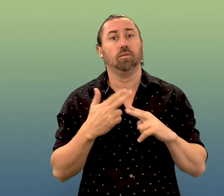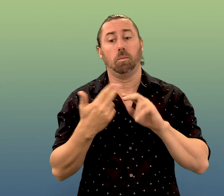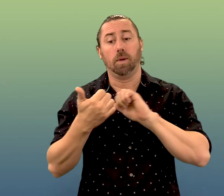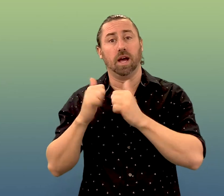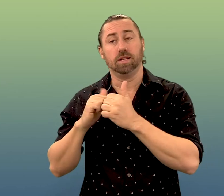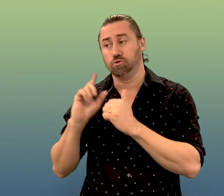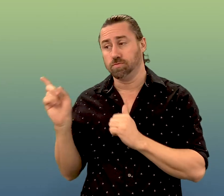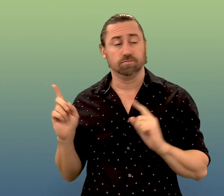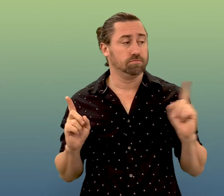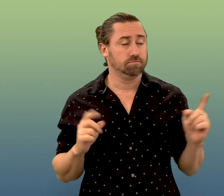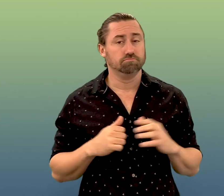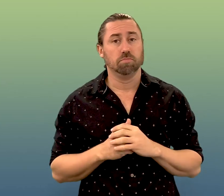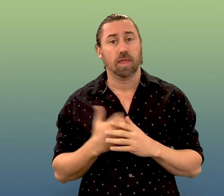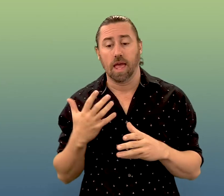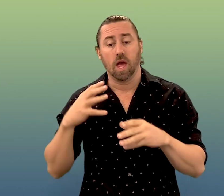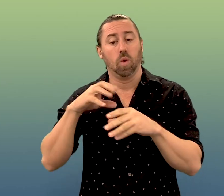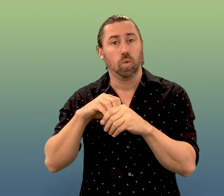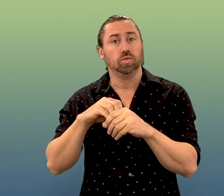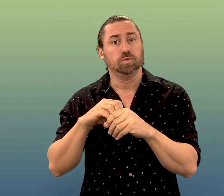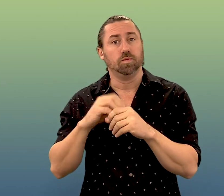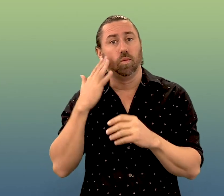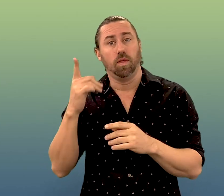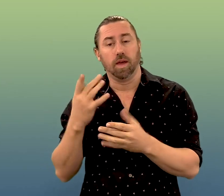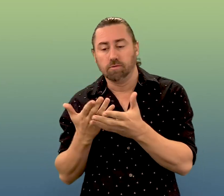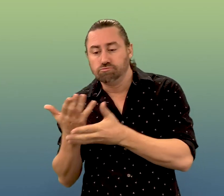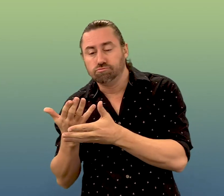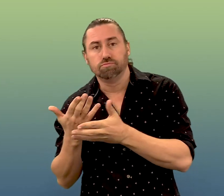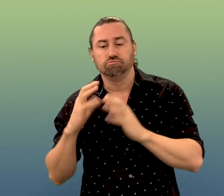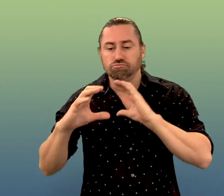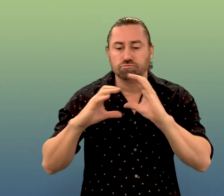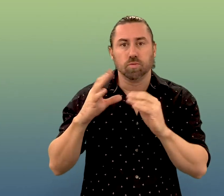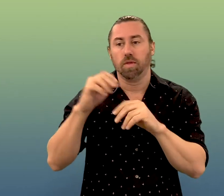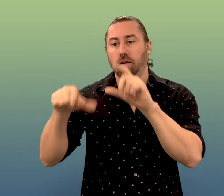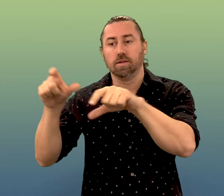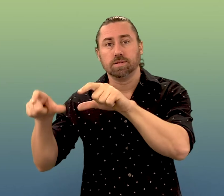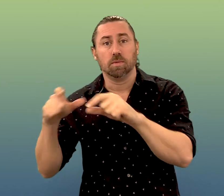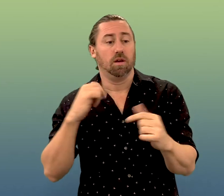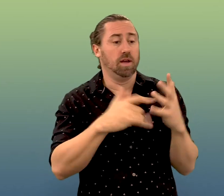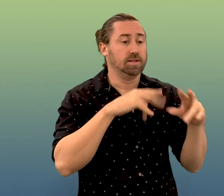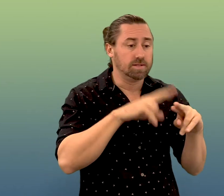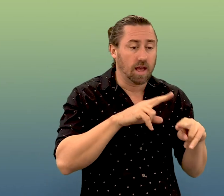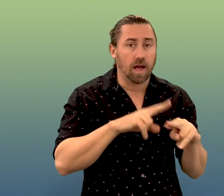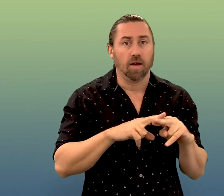For our partners. They are inclusive when interacting and communicating with customers,